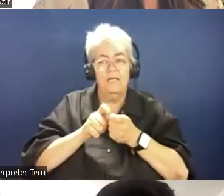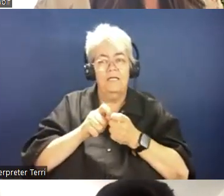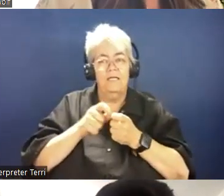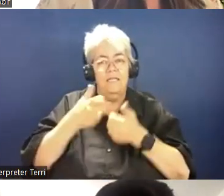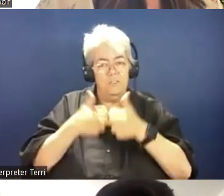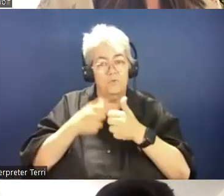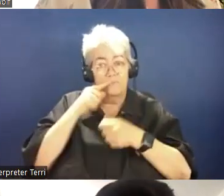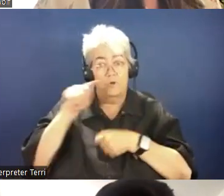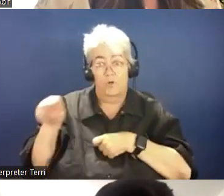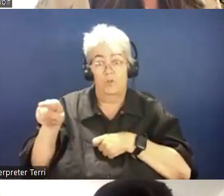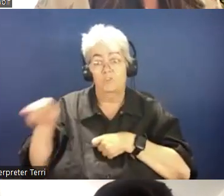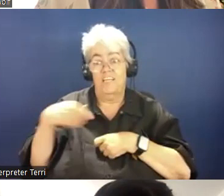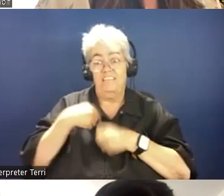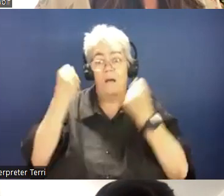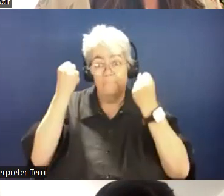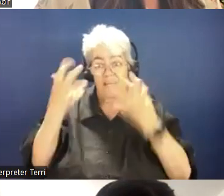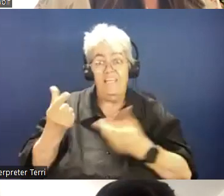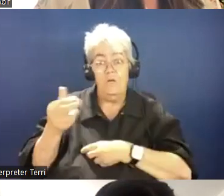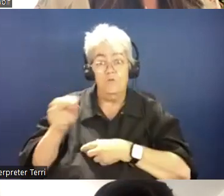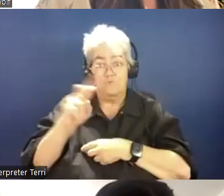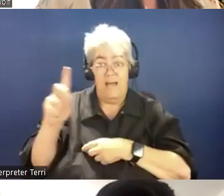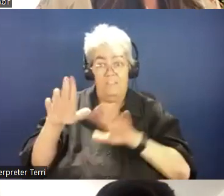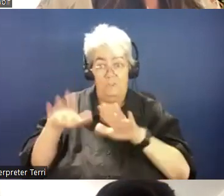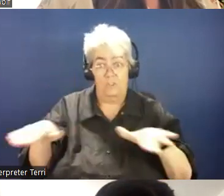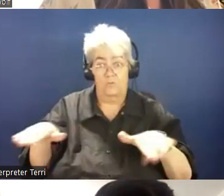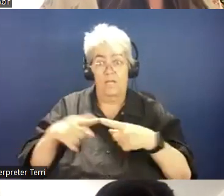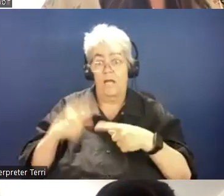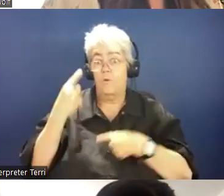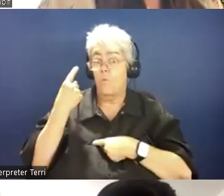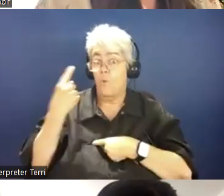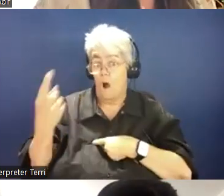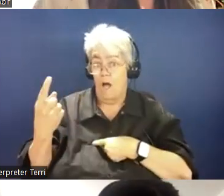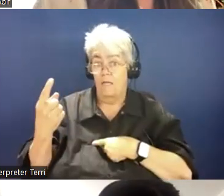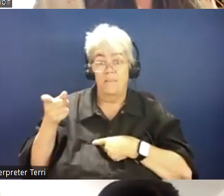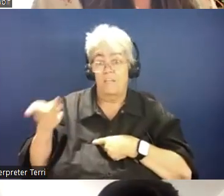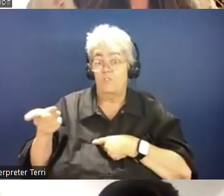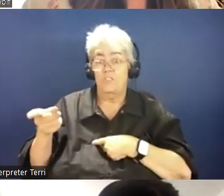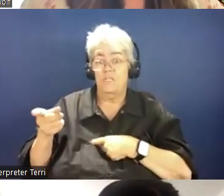As she has many grandkids and has one specifically that she does not get to see very often.